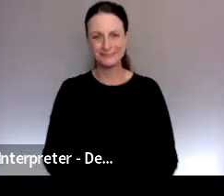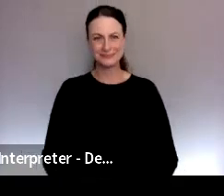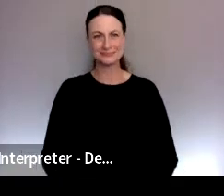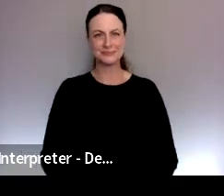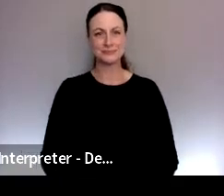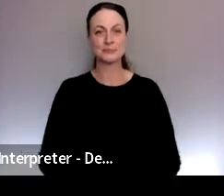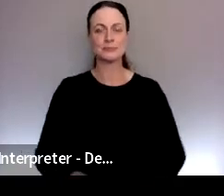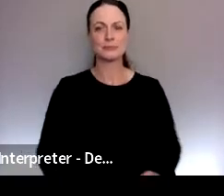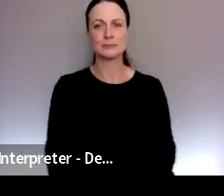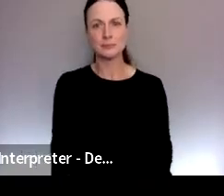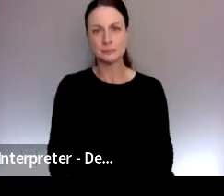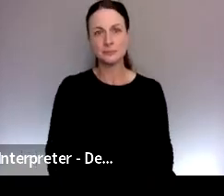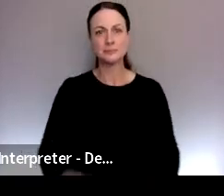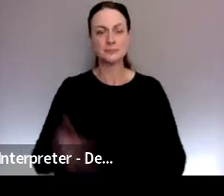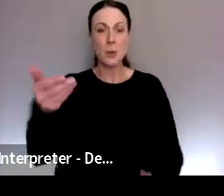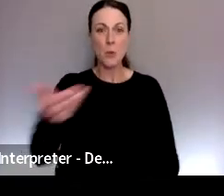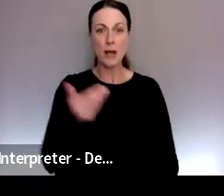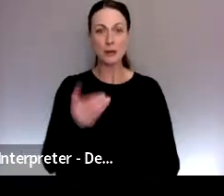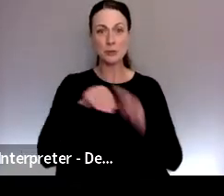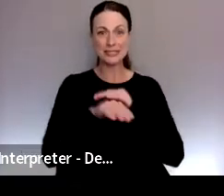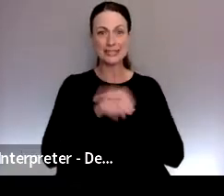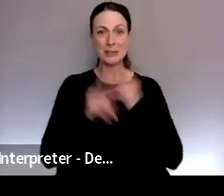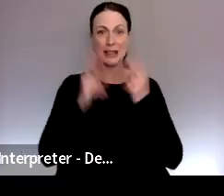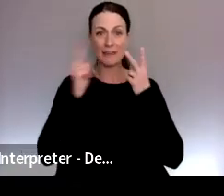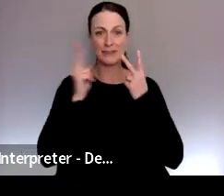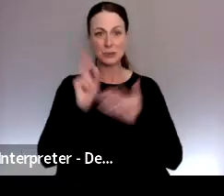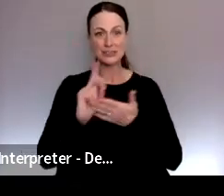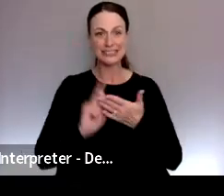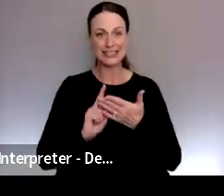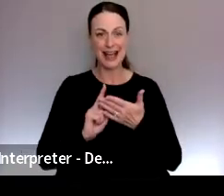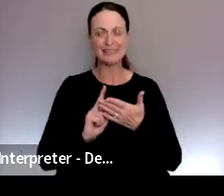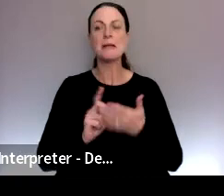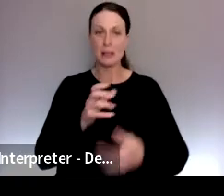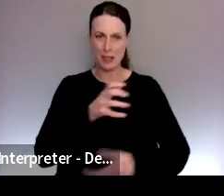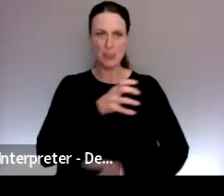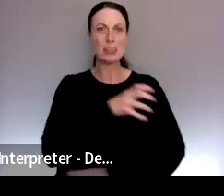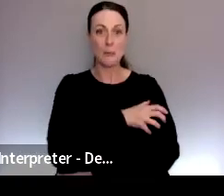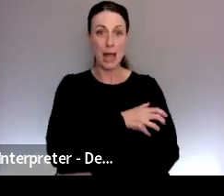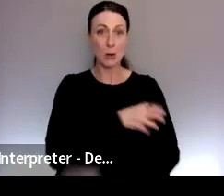Lynn: Welcome to Accessibility and Visual Design, the Power Visual Design Holds